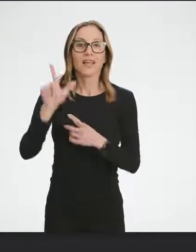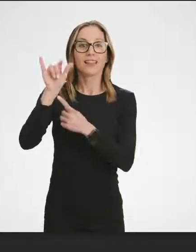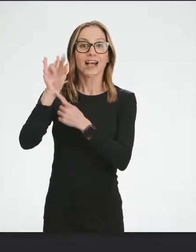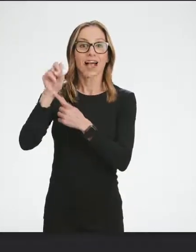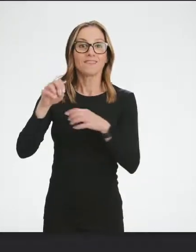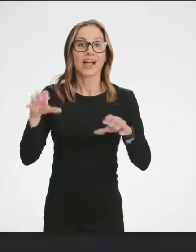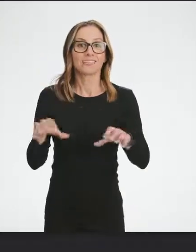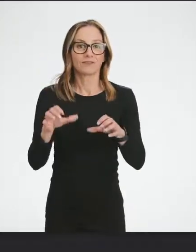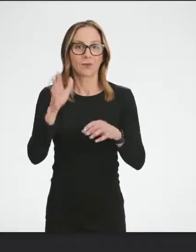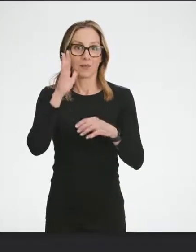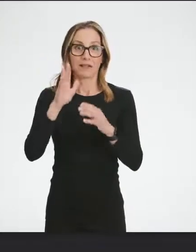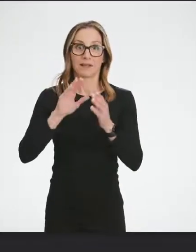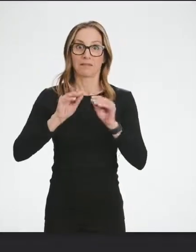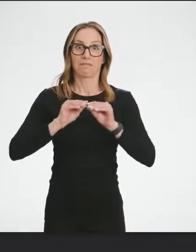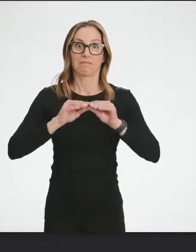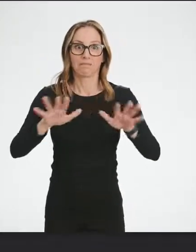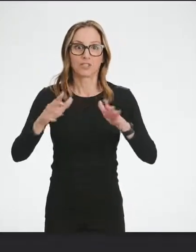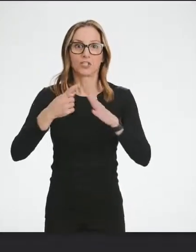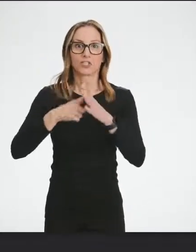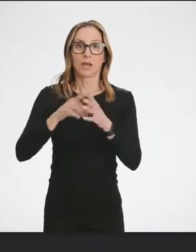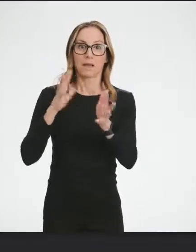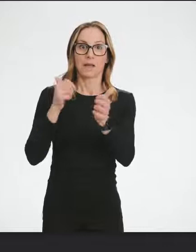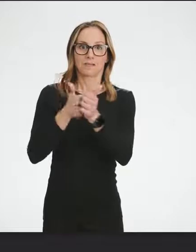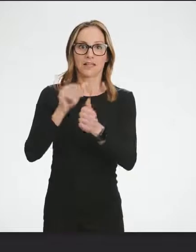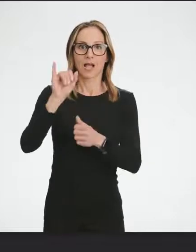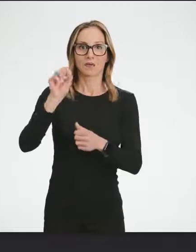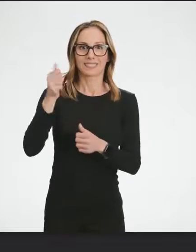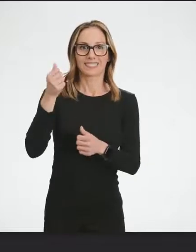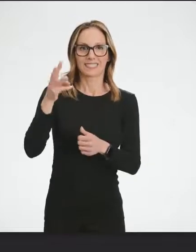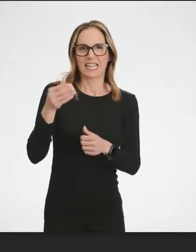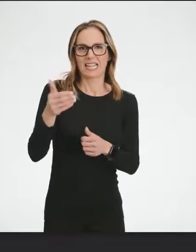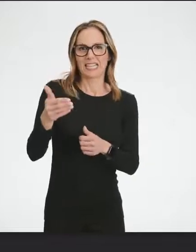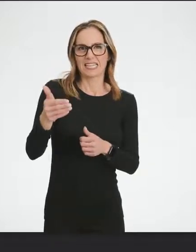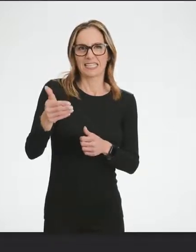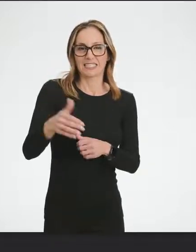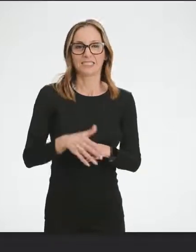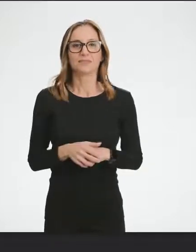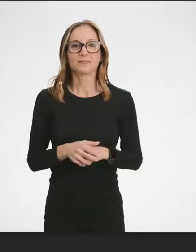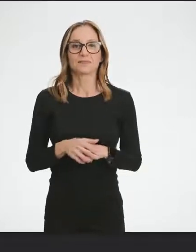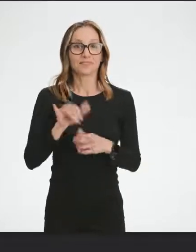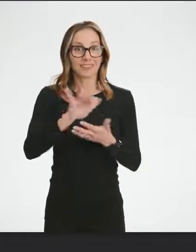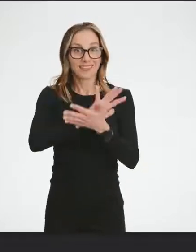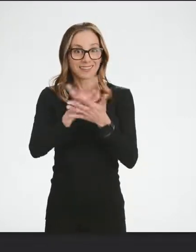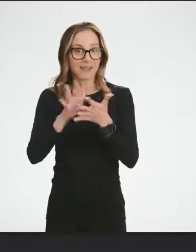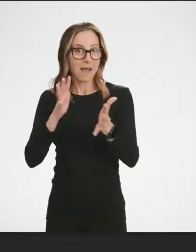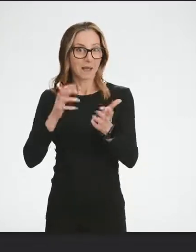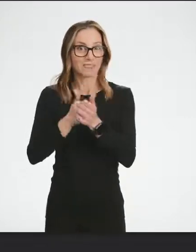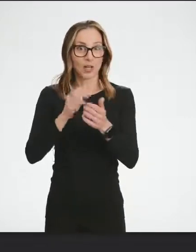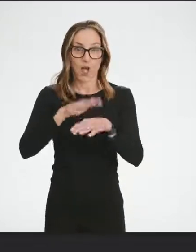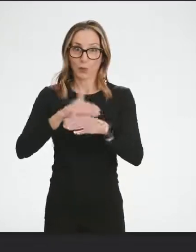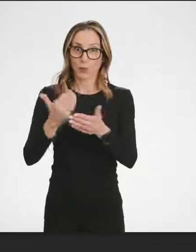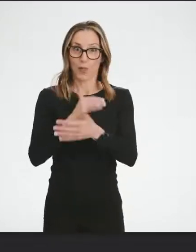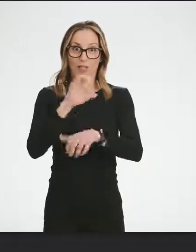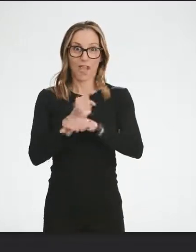Live Activities will be available starting in an update to iOS 16 later this year. So those are the updates to the all-new Lock Screen.